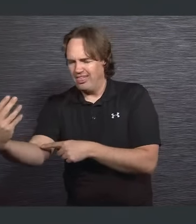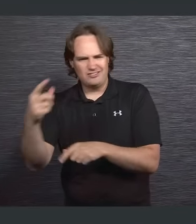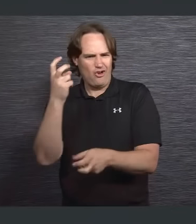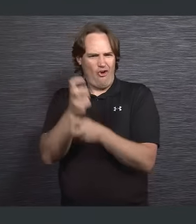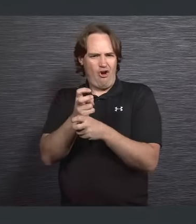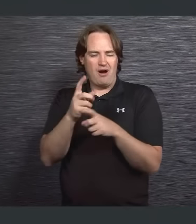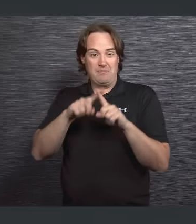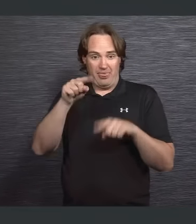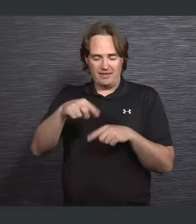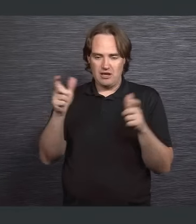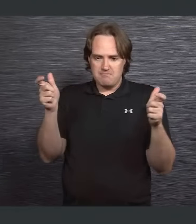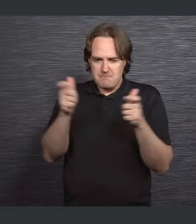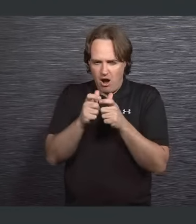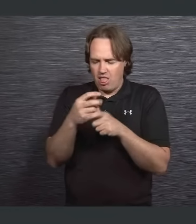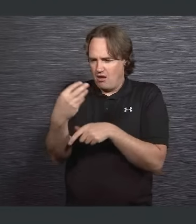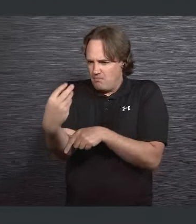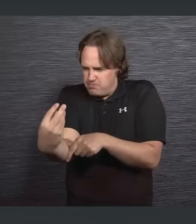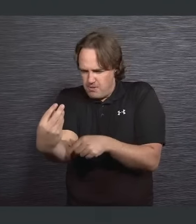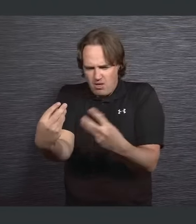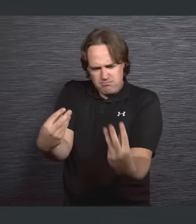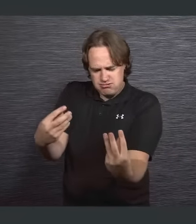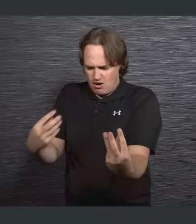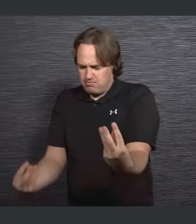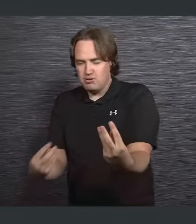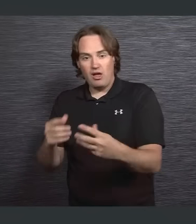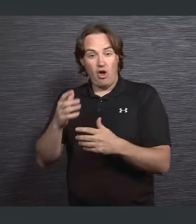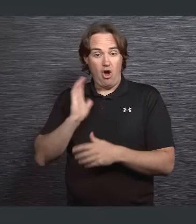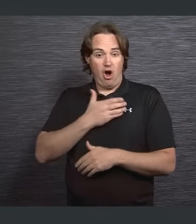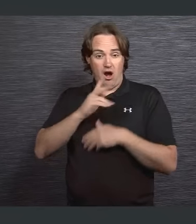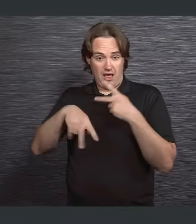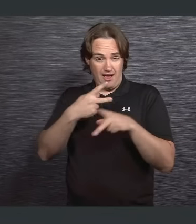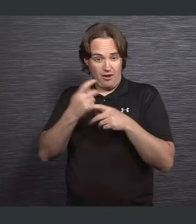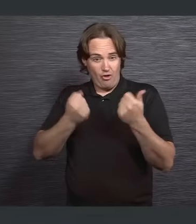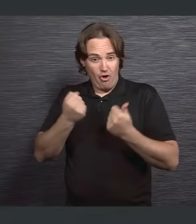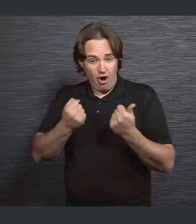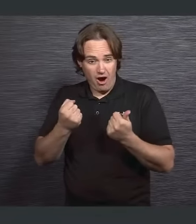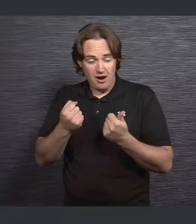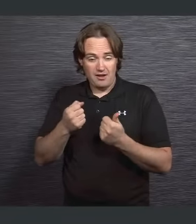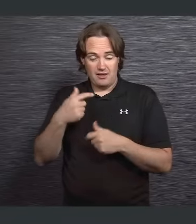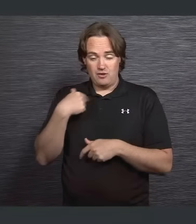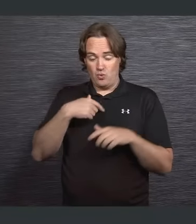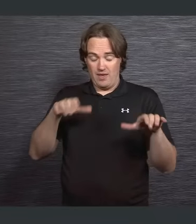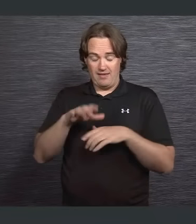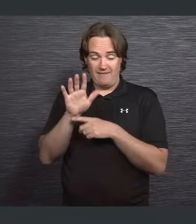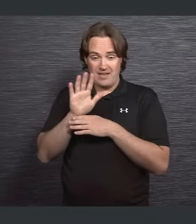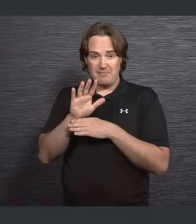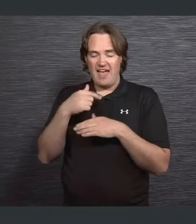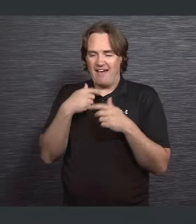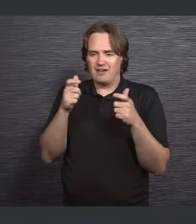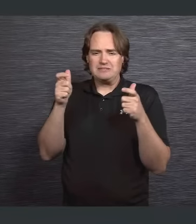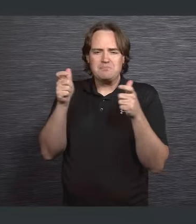So the Le Mans prototype cars that we were filming in in the third act in the film have a tiny, tiny cockpit.